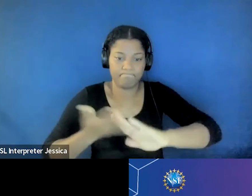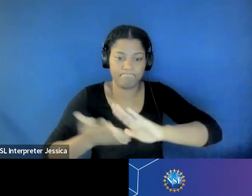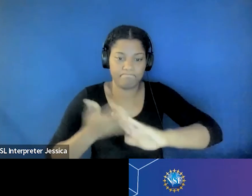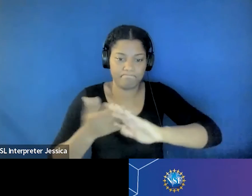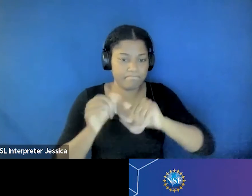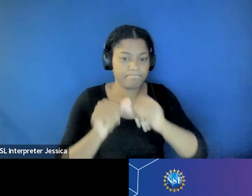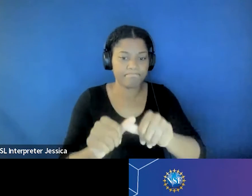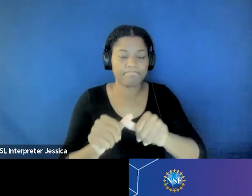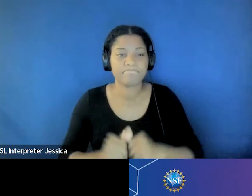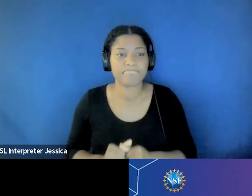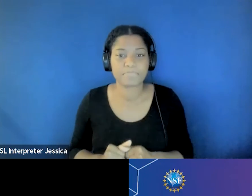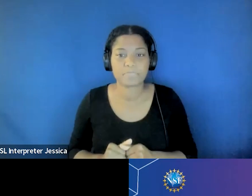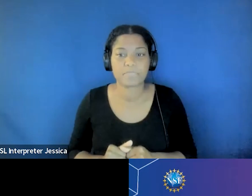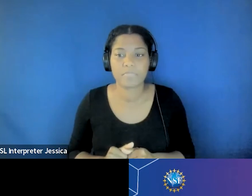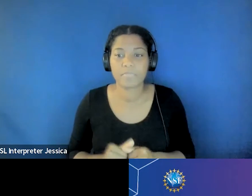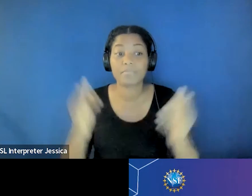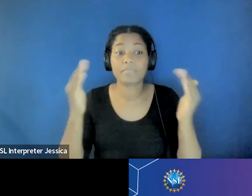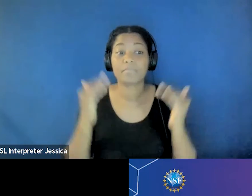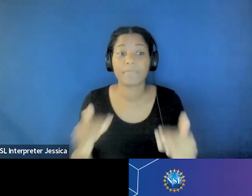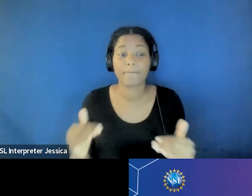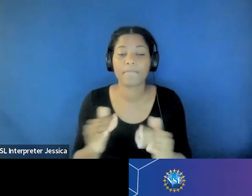Next question related to, broadening participation.